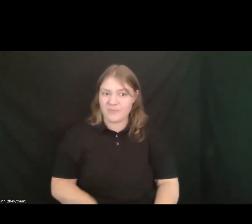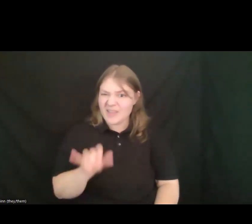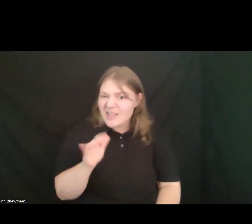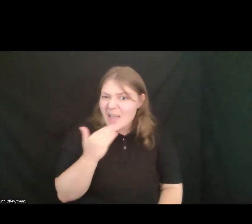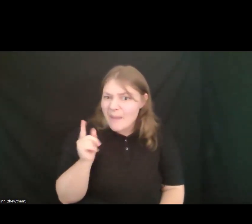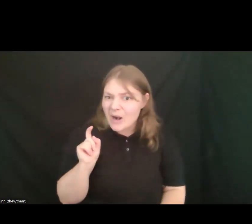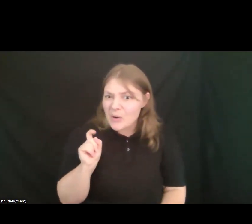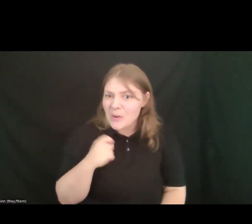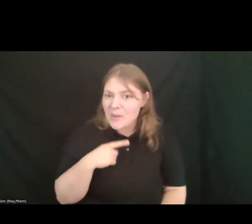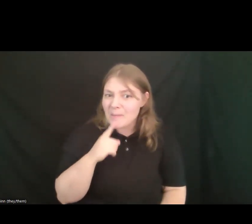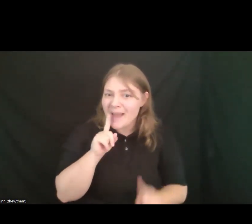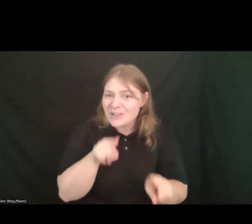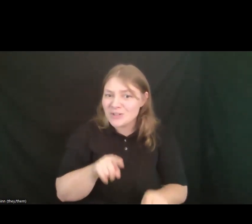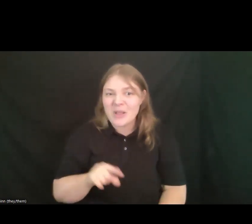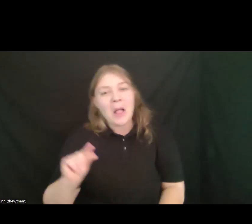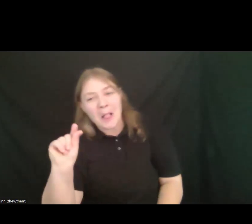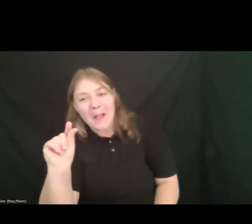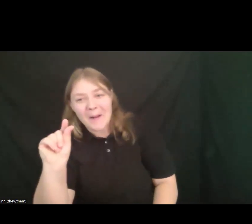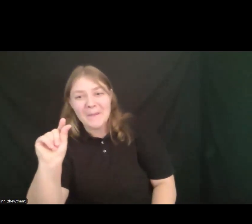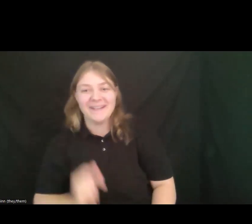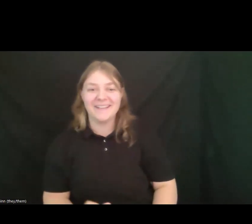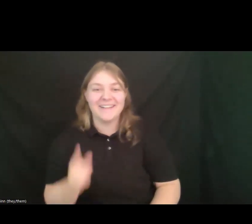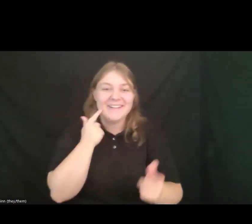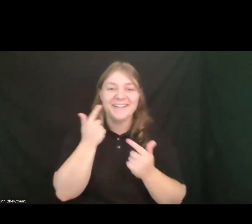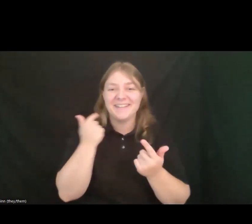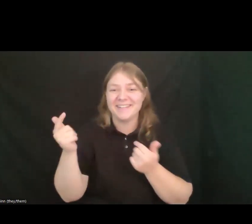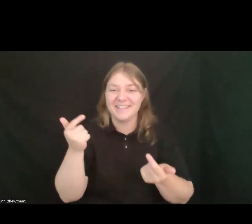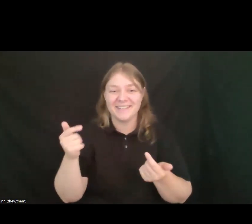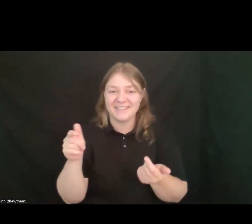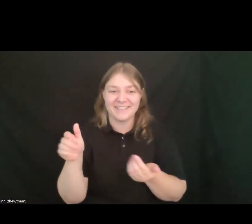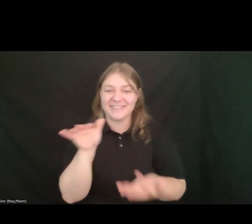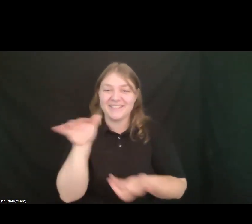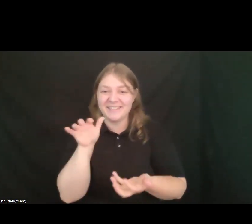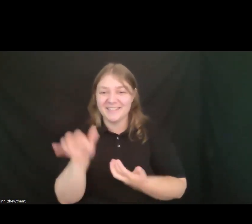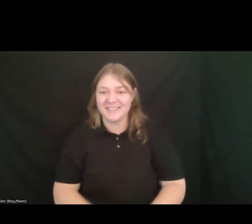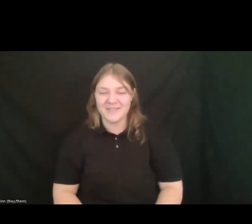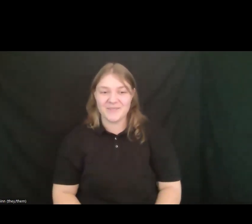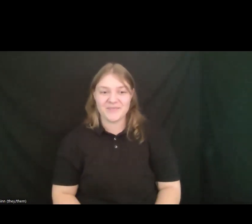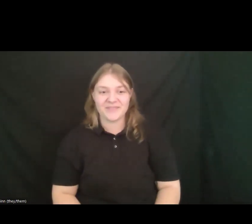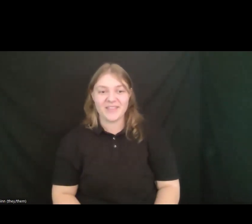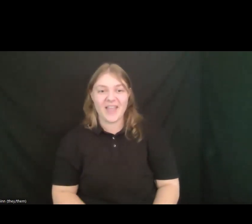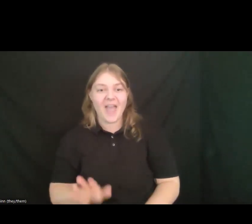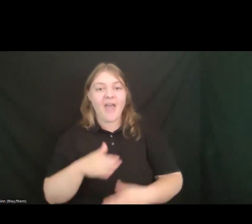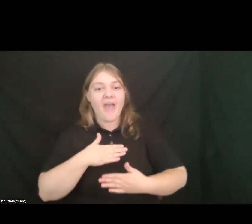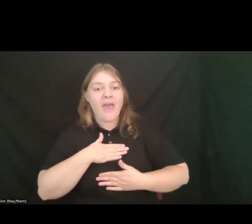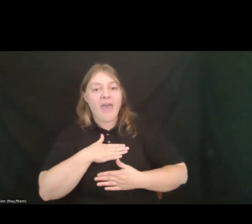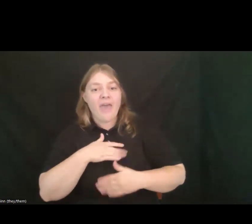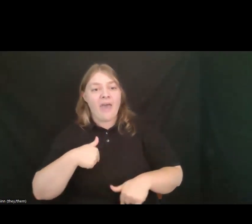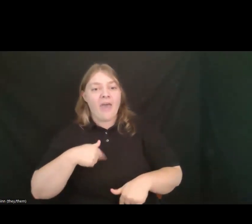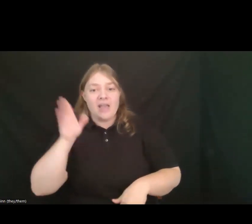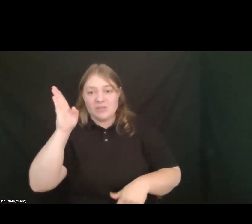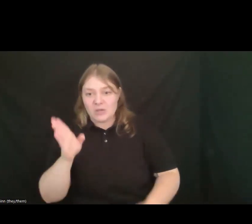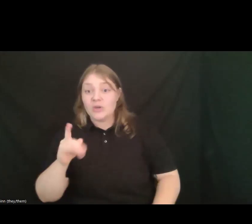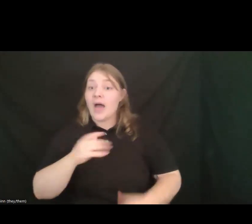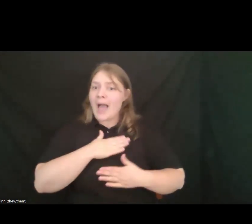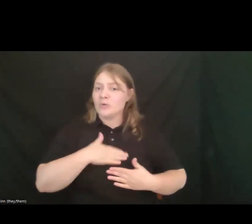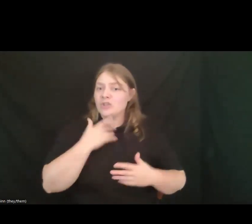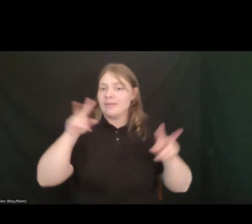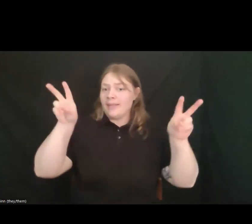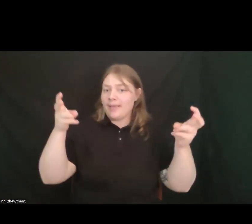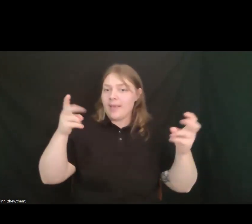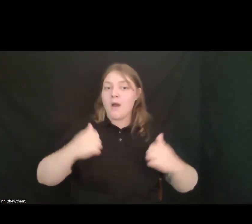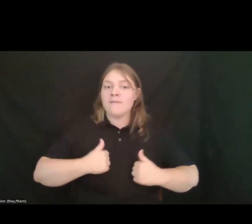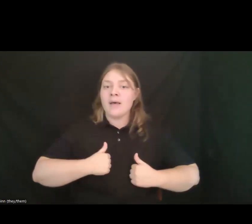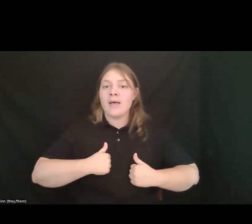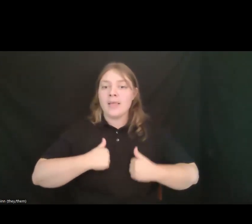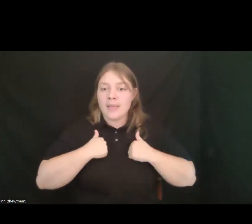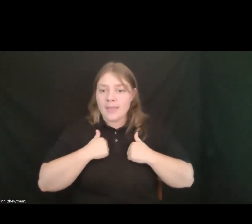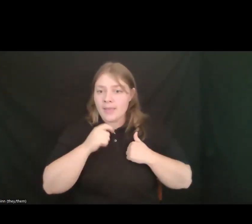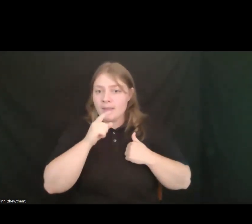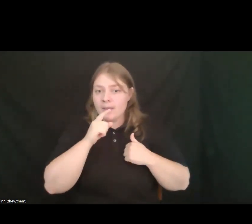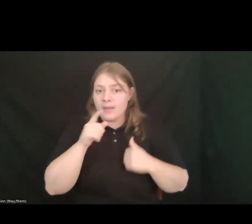bit I appreciate the the theme of um lived experience and a lot of what all of you have said